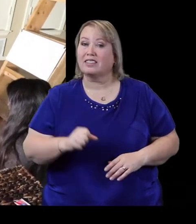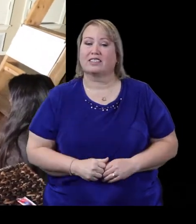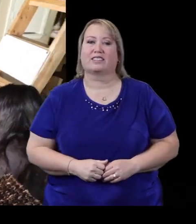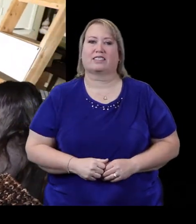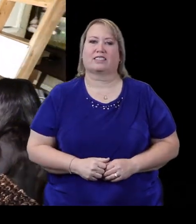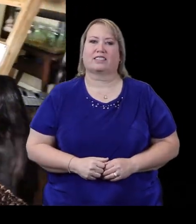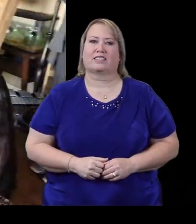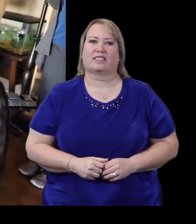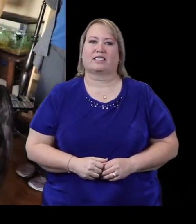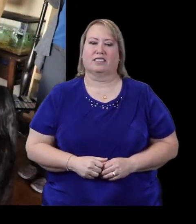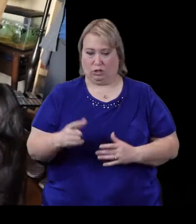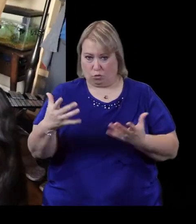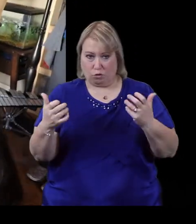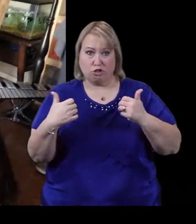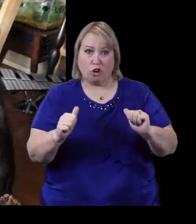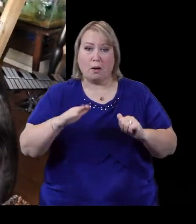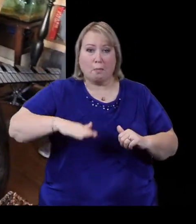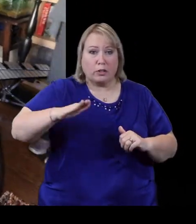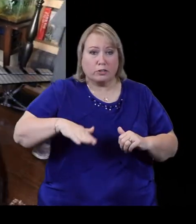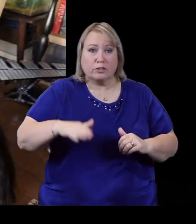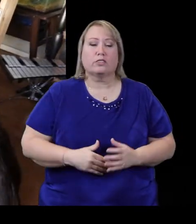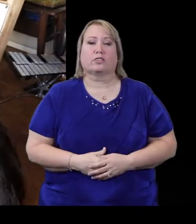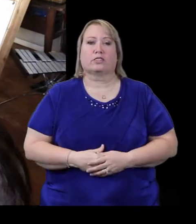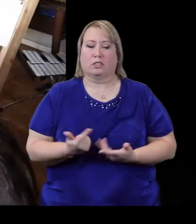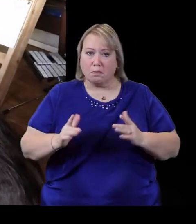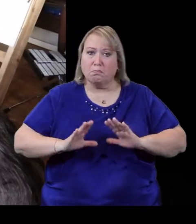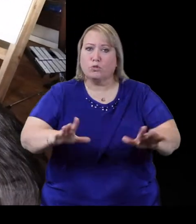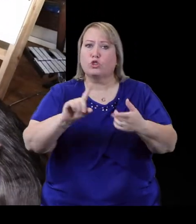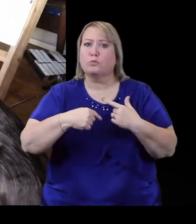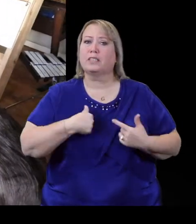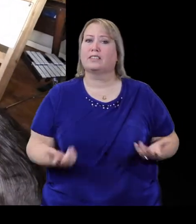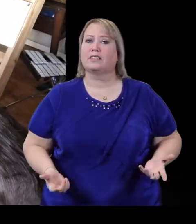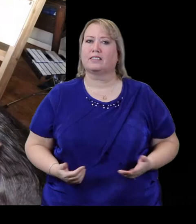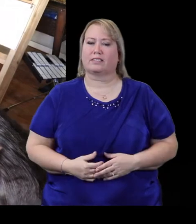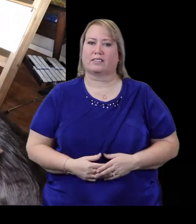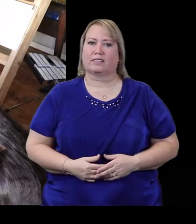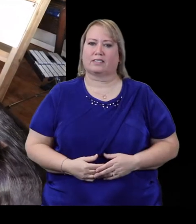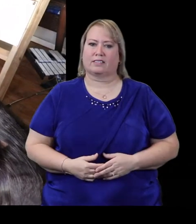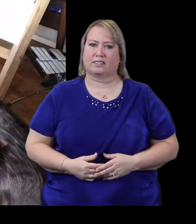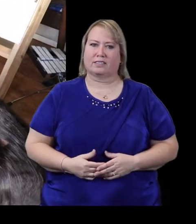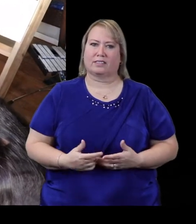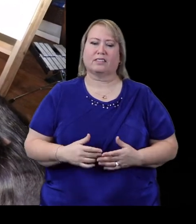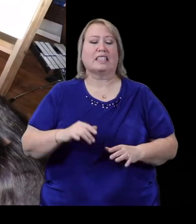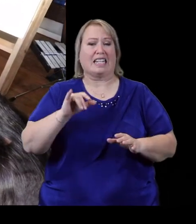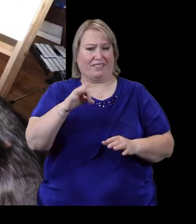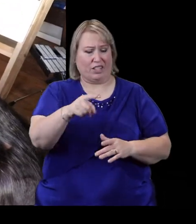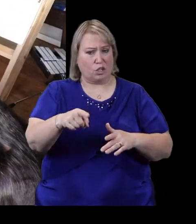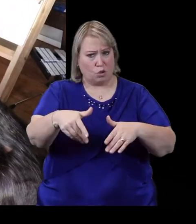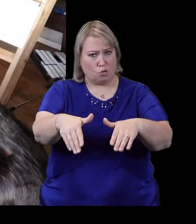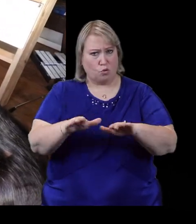Look. Push it to me. Look. And if he rolls it, go ahead and follow his lead